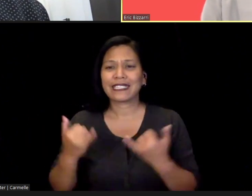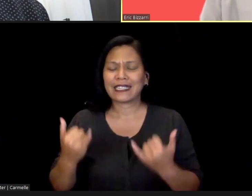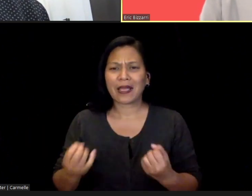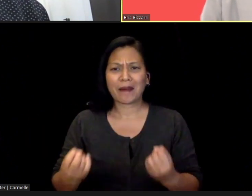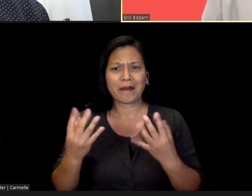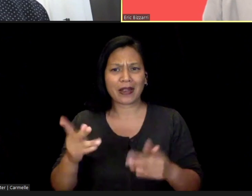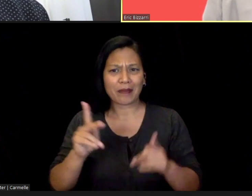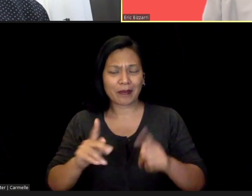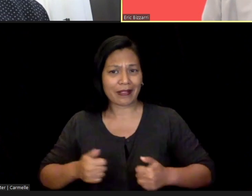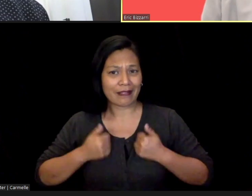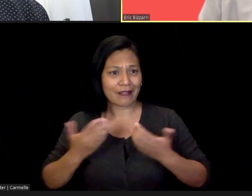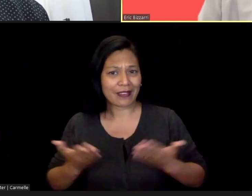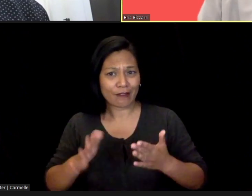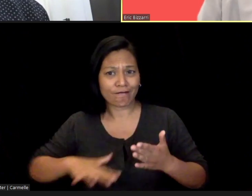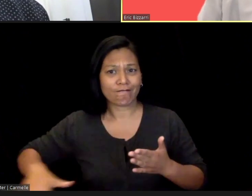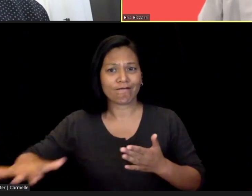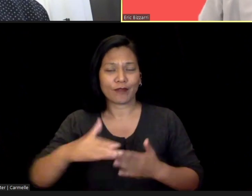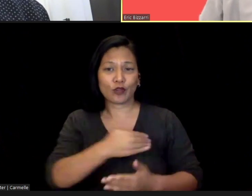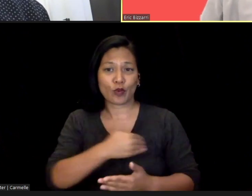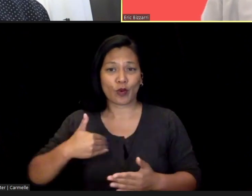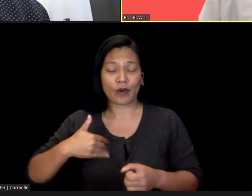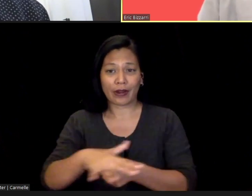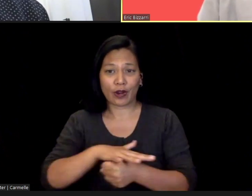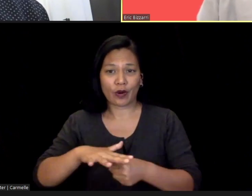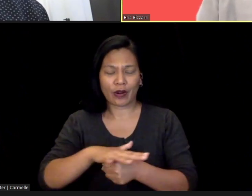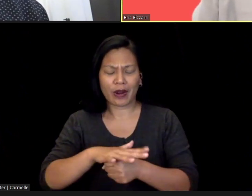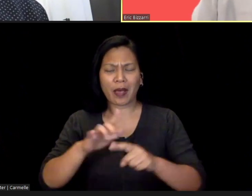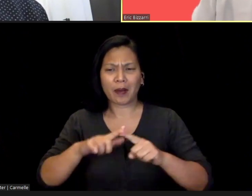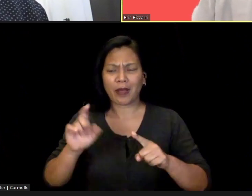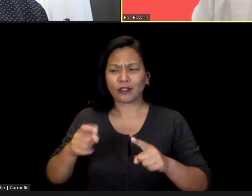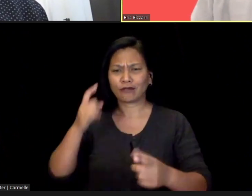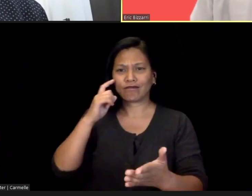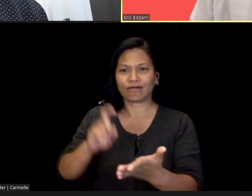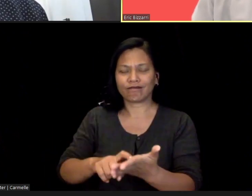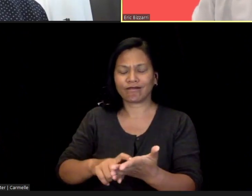A territorial acknowledgement can demonstrate a coming to awareness and provoke thought and reflection.